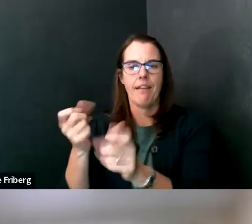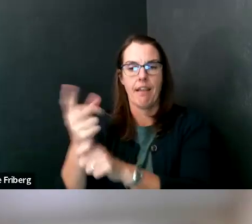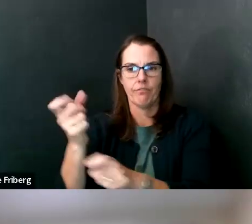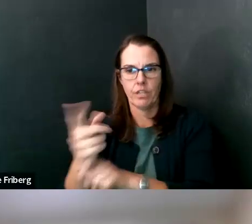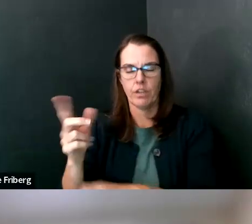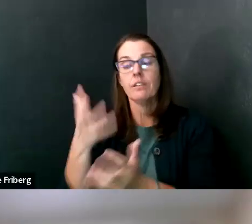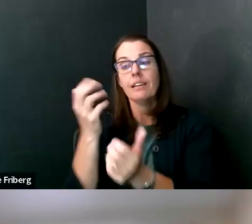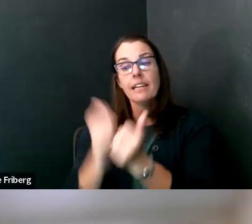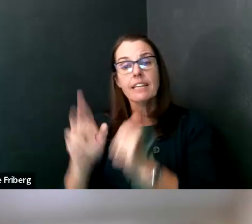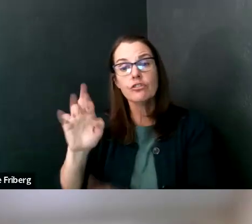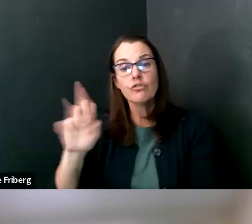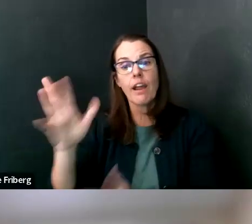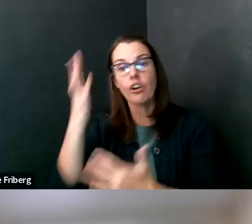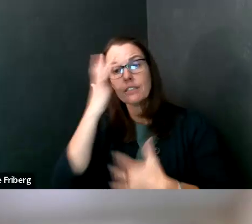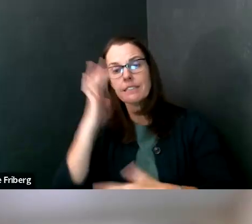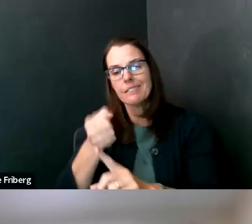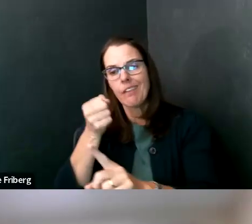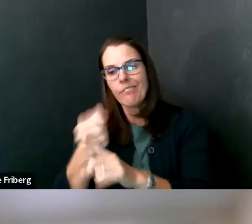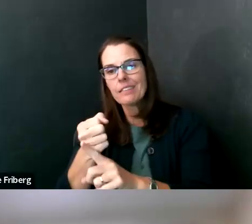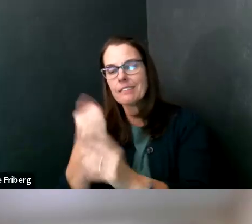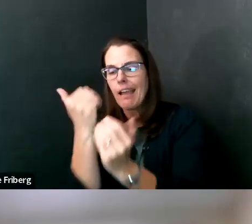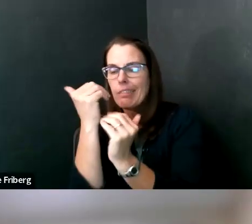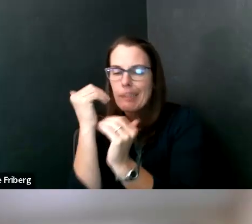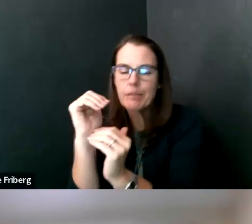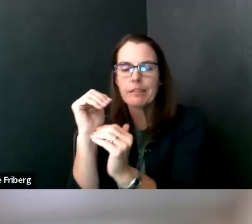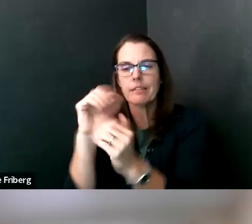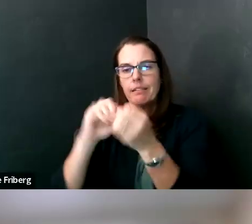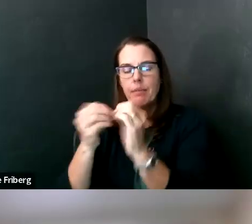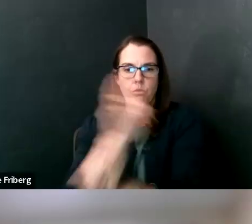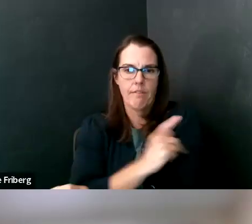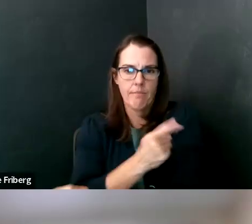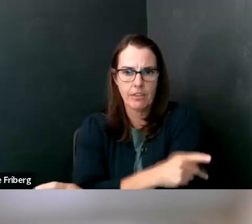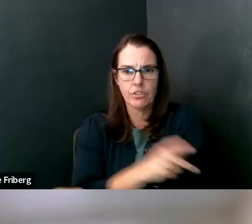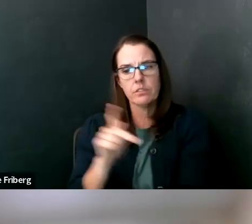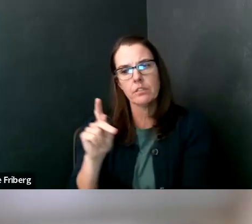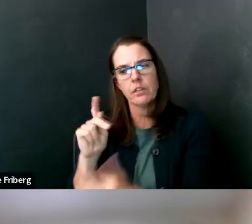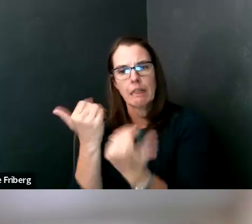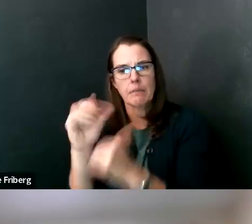each rare disease affects only a relatively small number of patients, collectively over